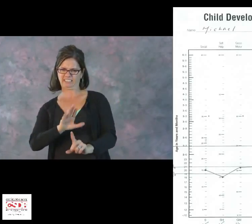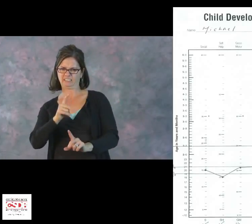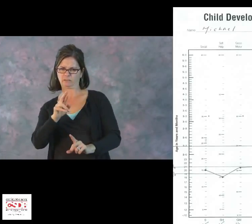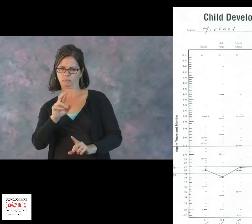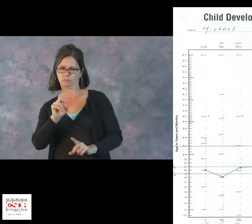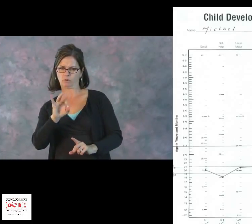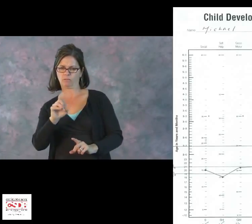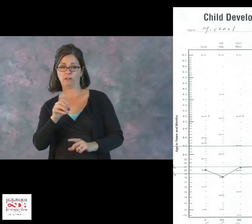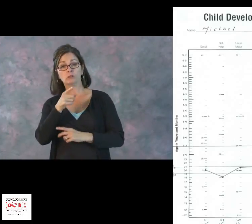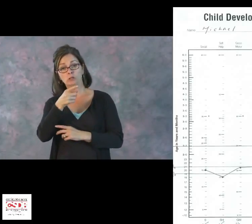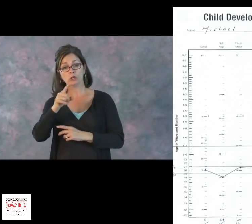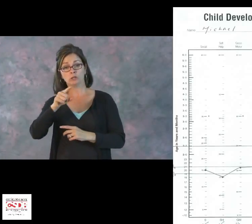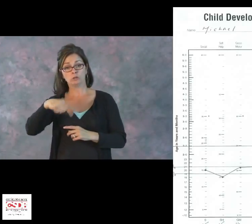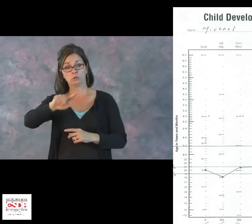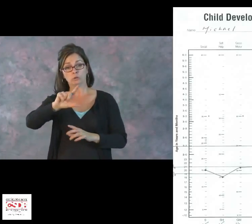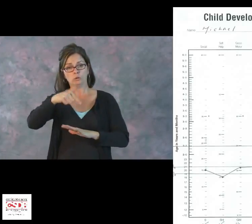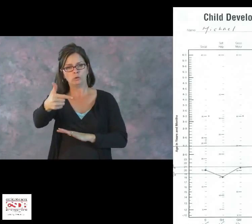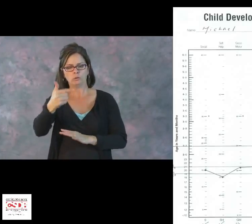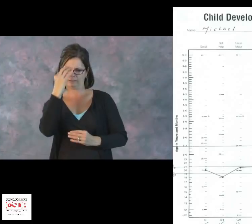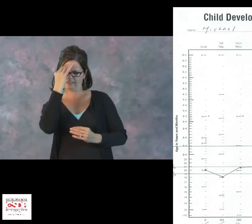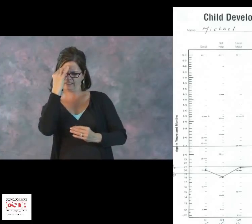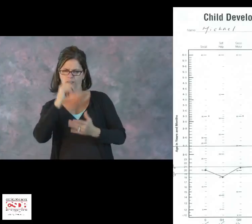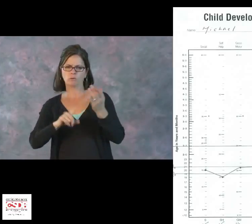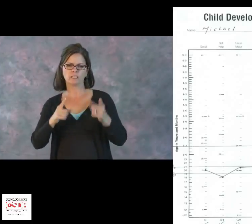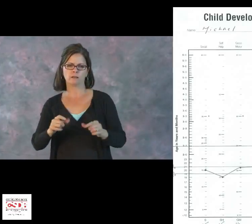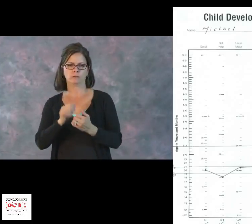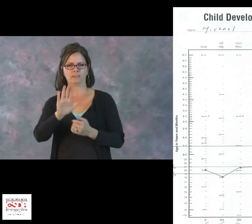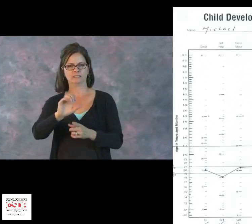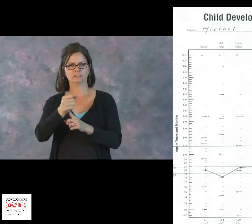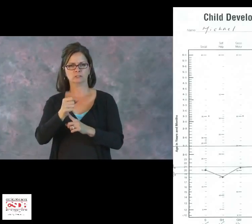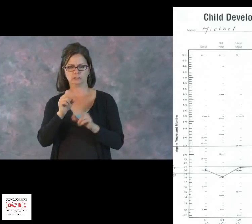what you think is happening in his particular situation.